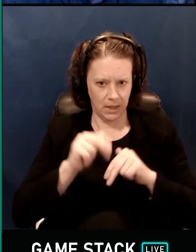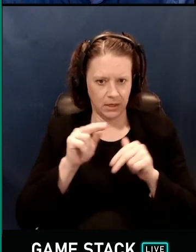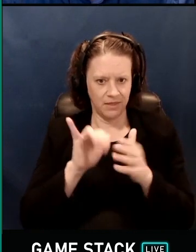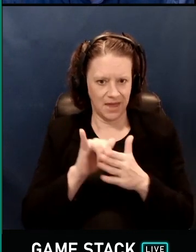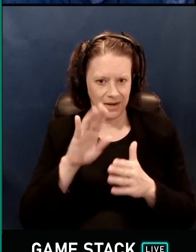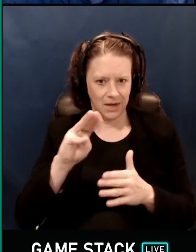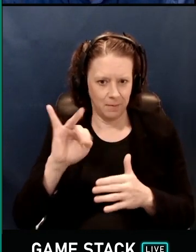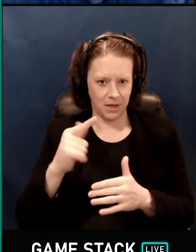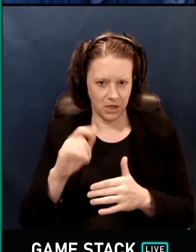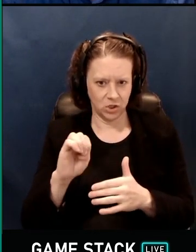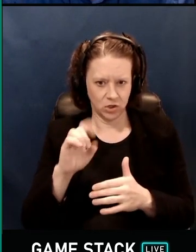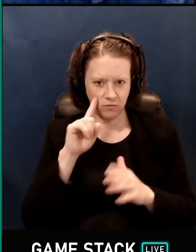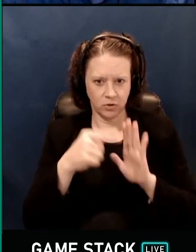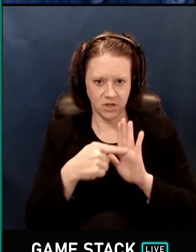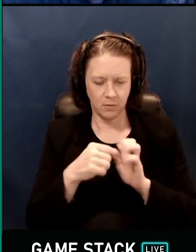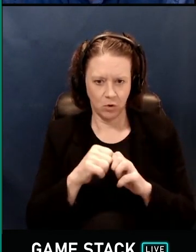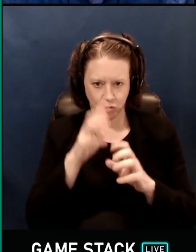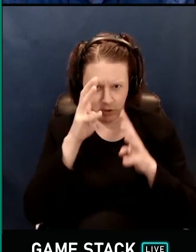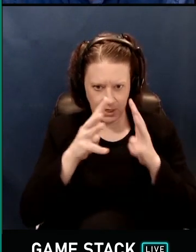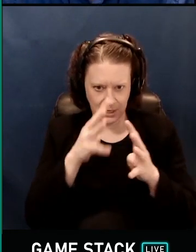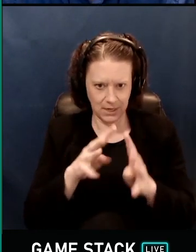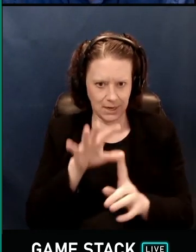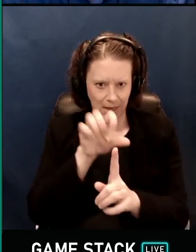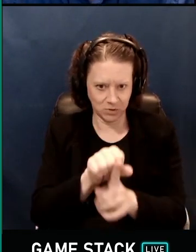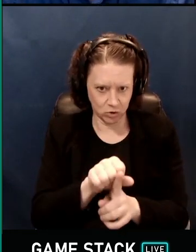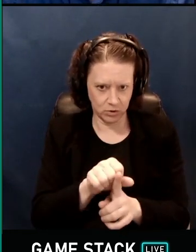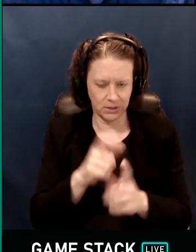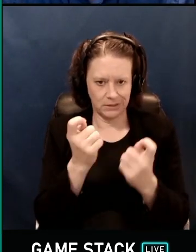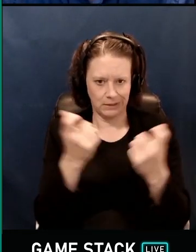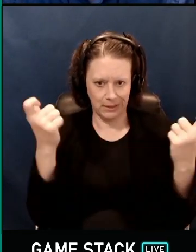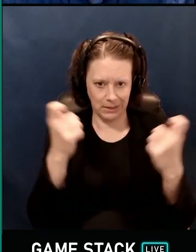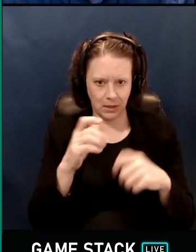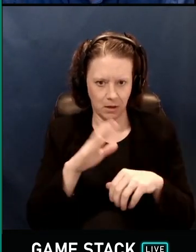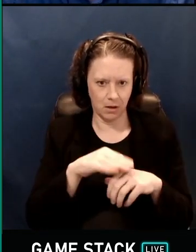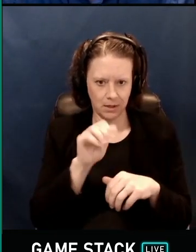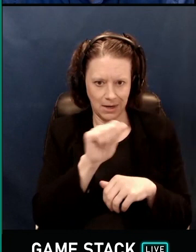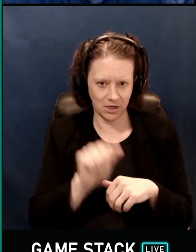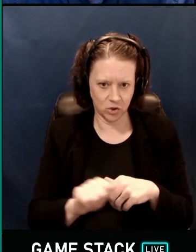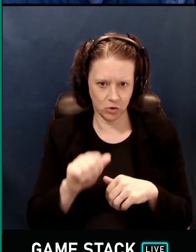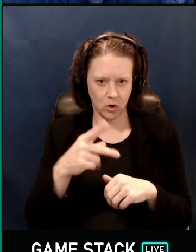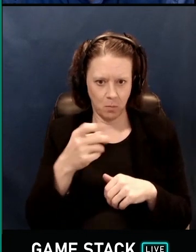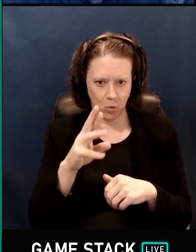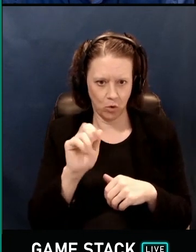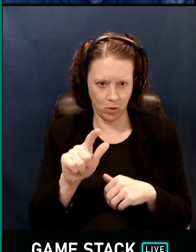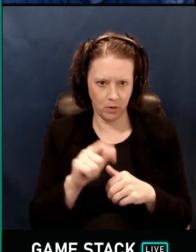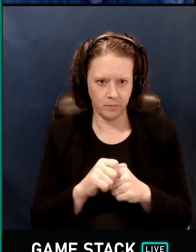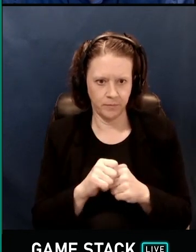capturing, deleting on Azure portal. The main process would be installing update,